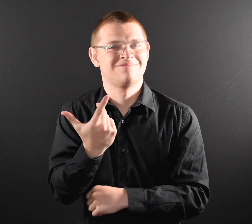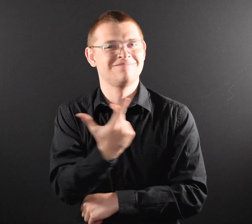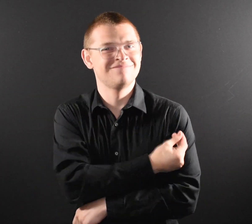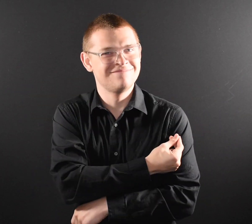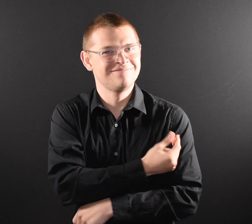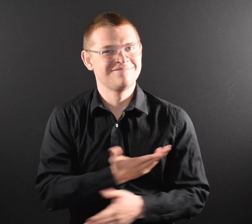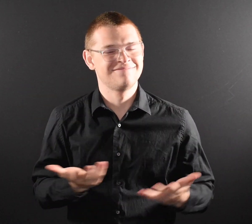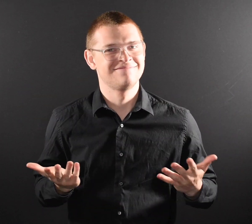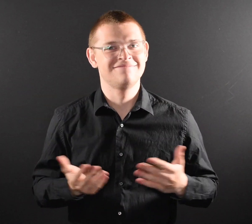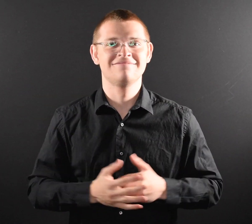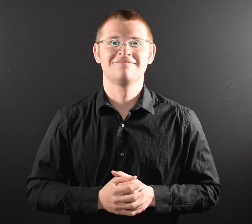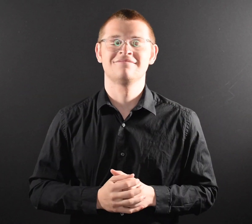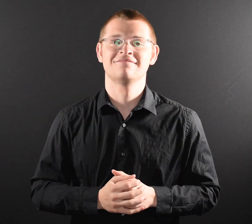getting your shot. •